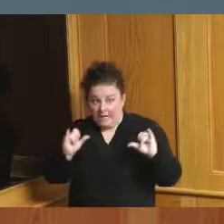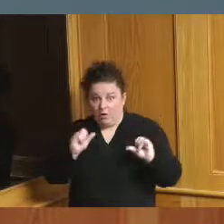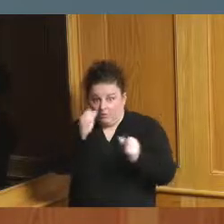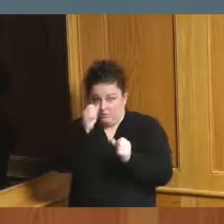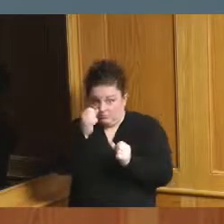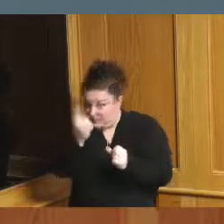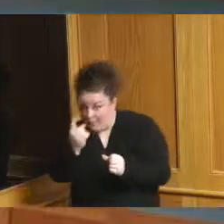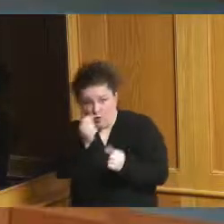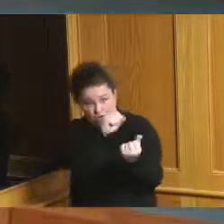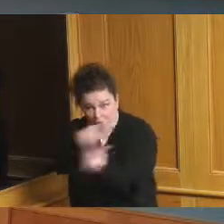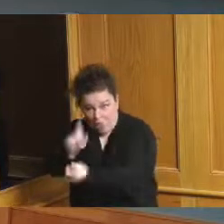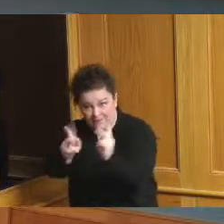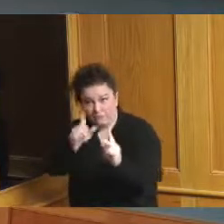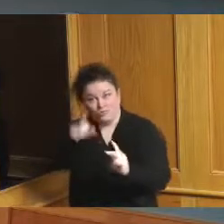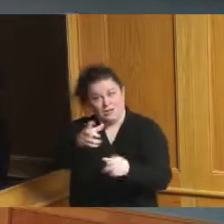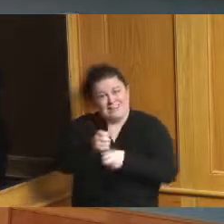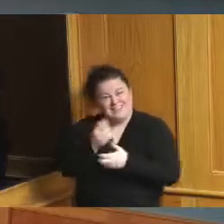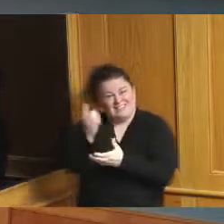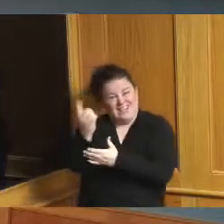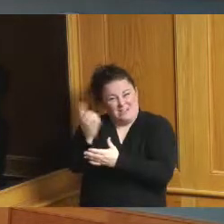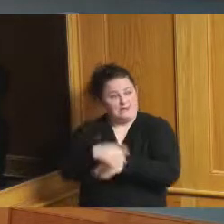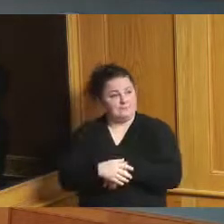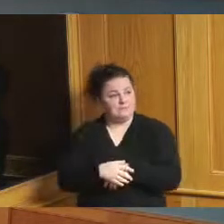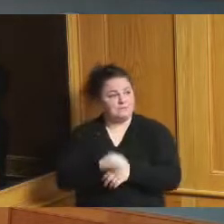under the Board of County Commissioners it was either a thousand or it's 450.